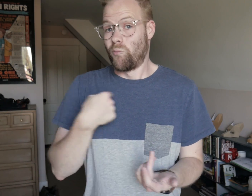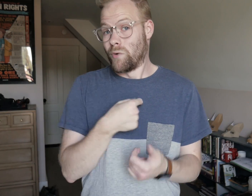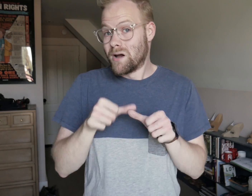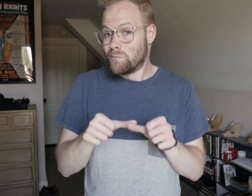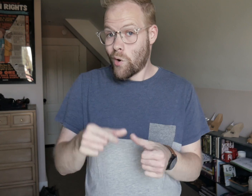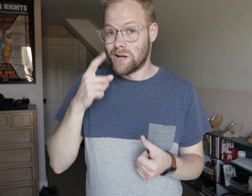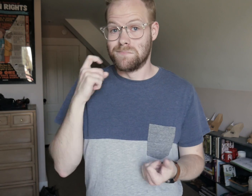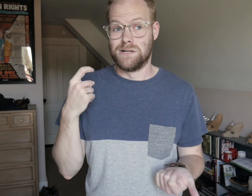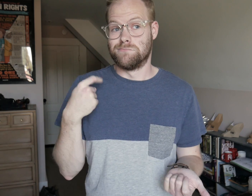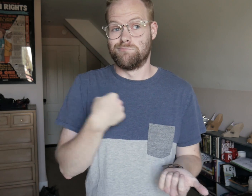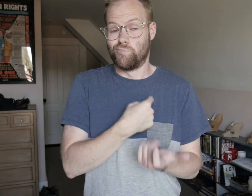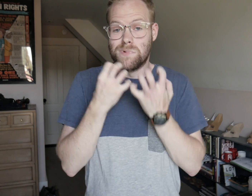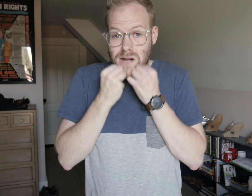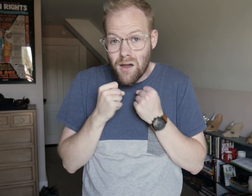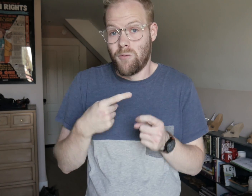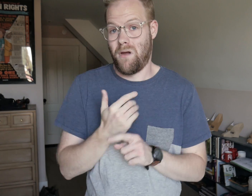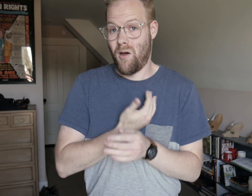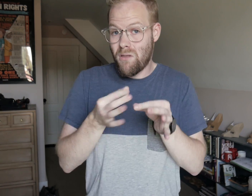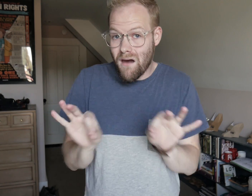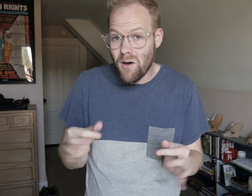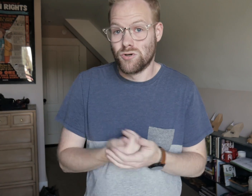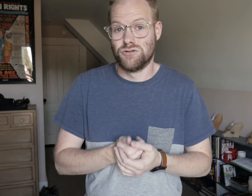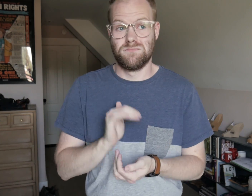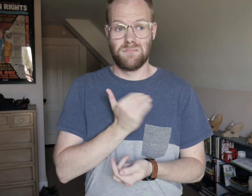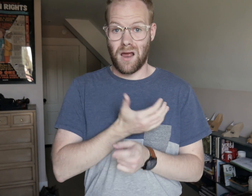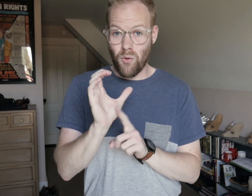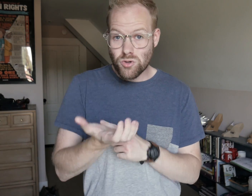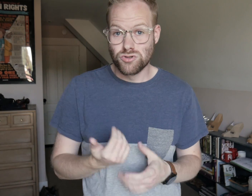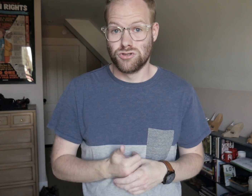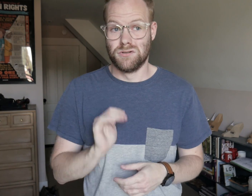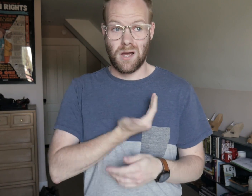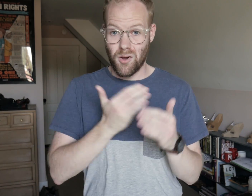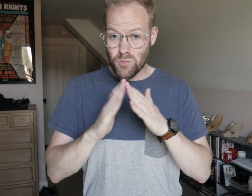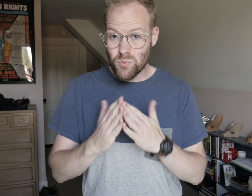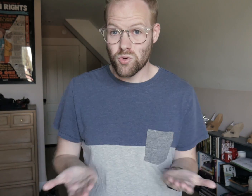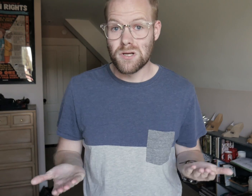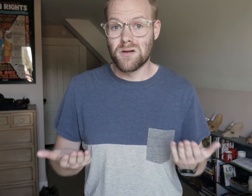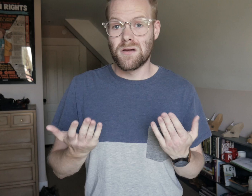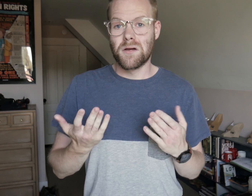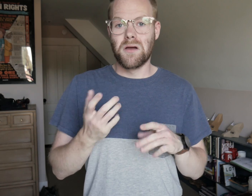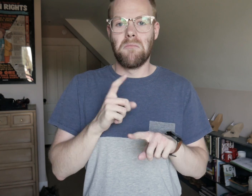We keep going because we care about our language, our culture, our community,